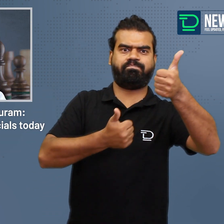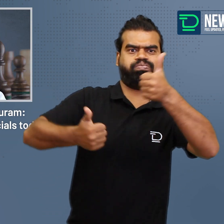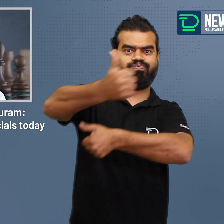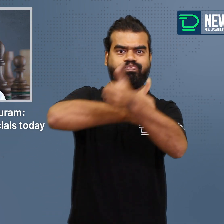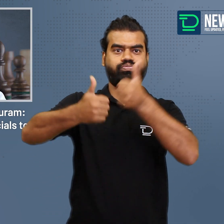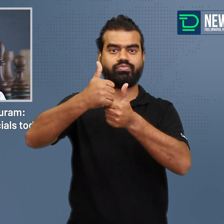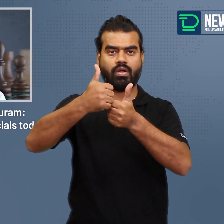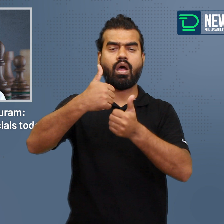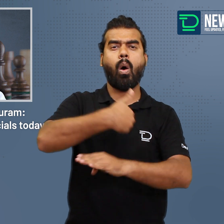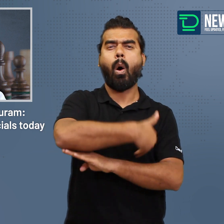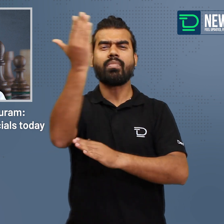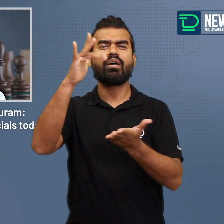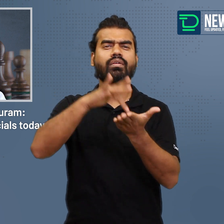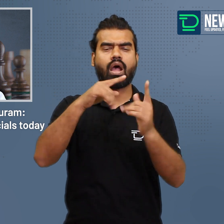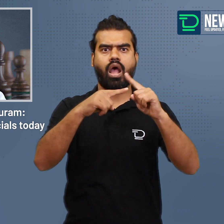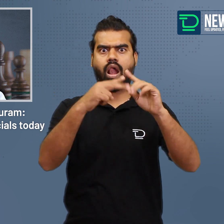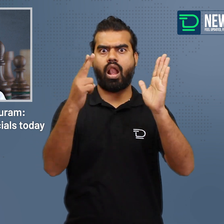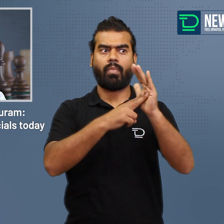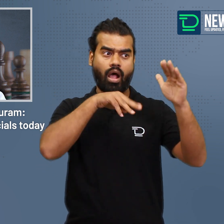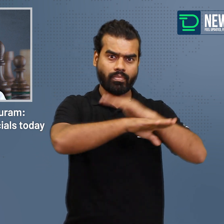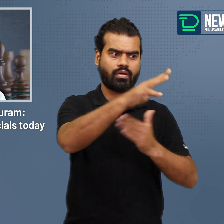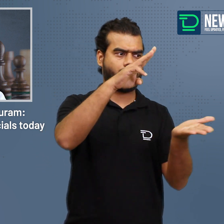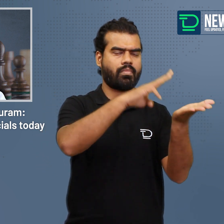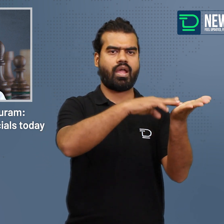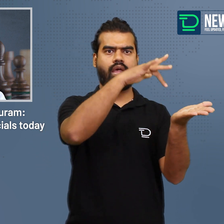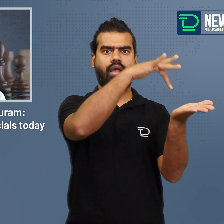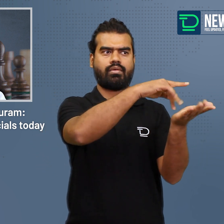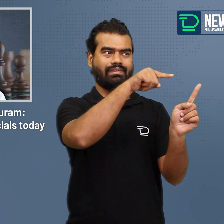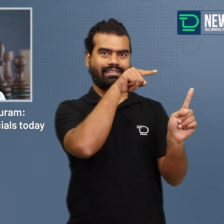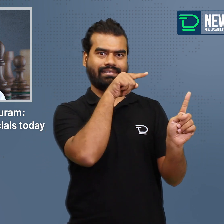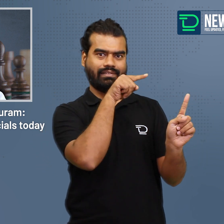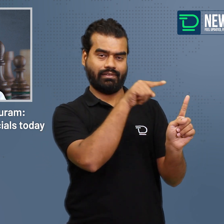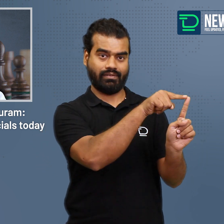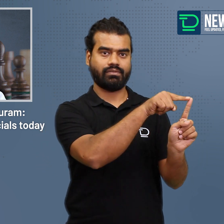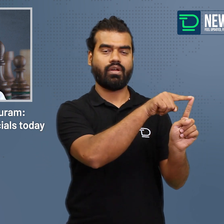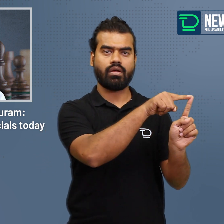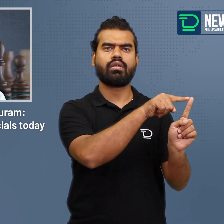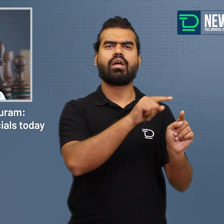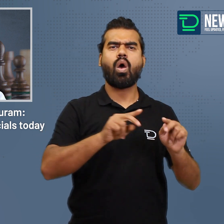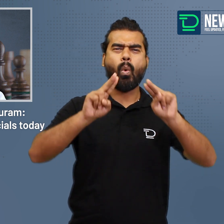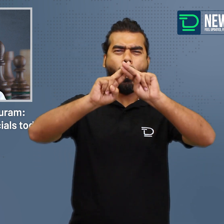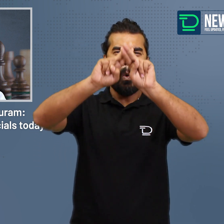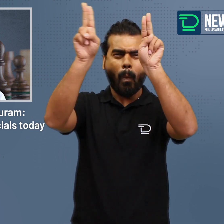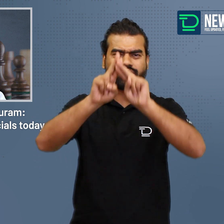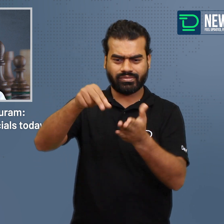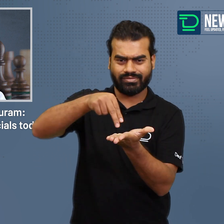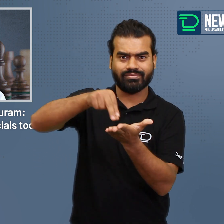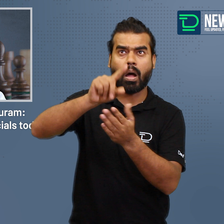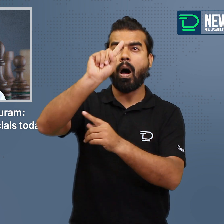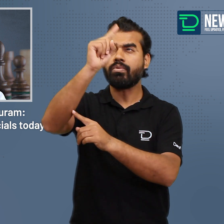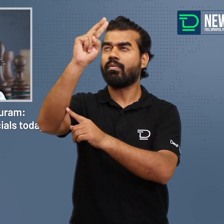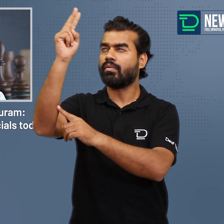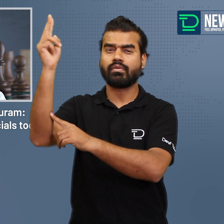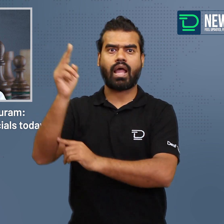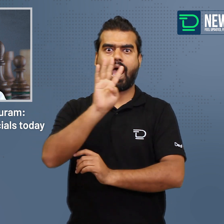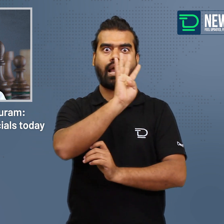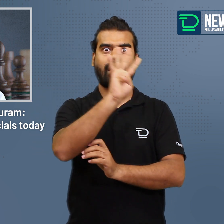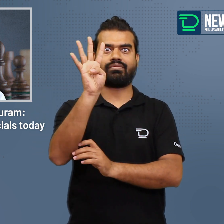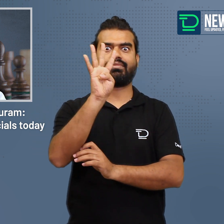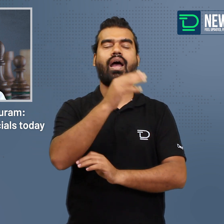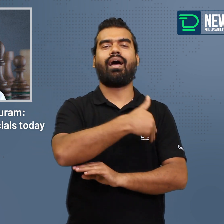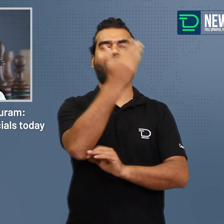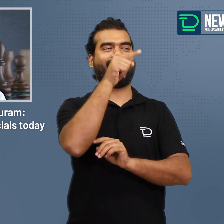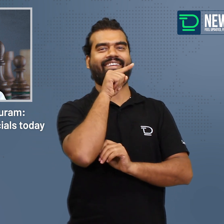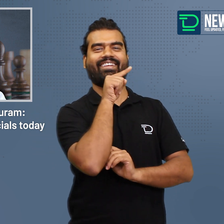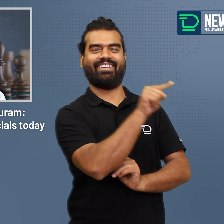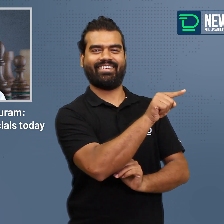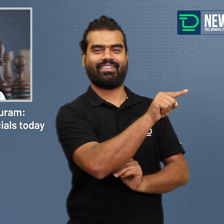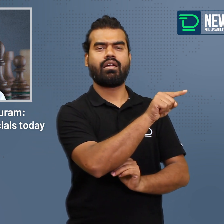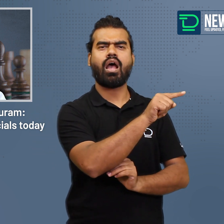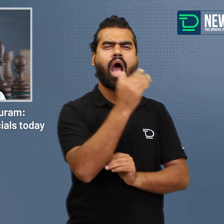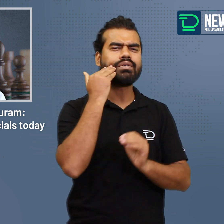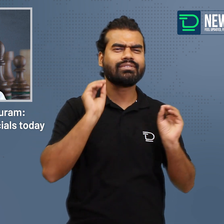The 44th International "Chess Olympiad" will be held in